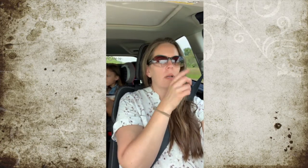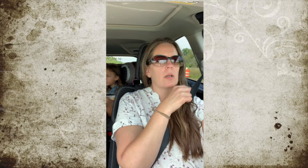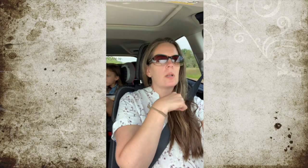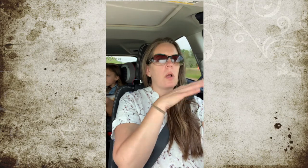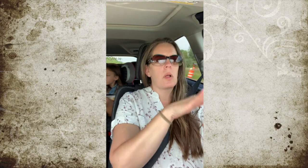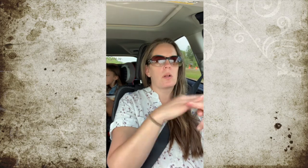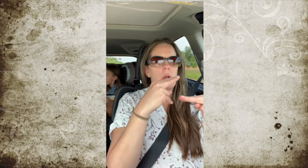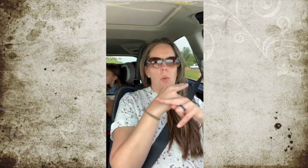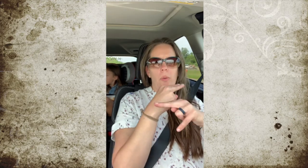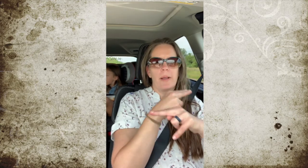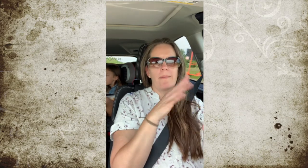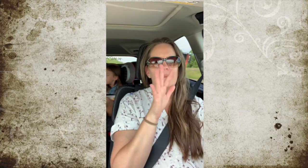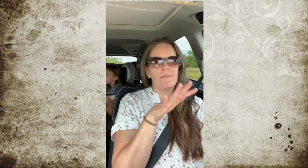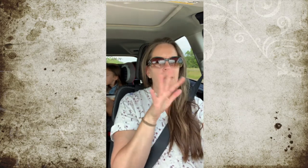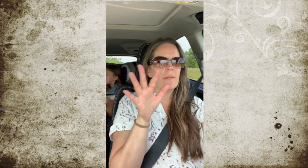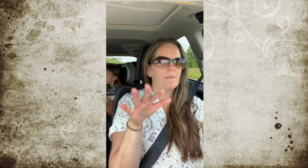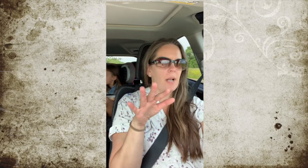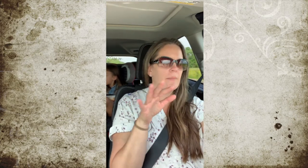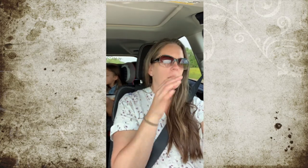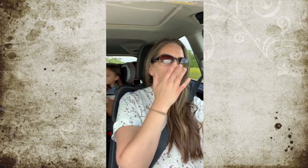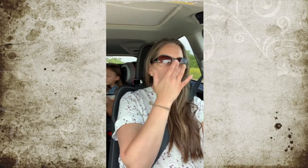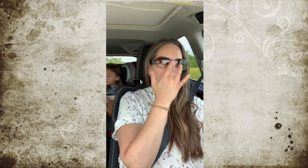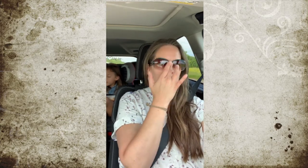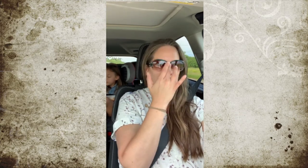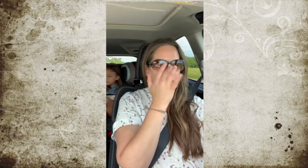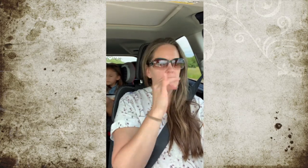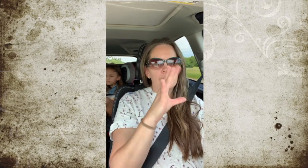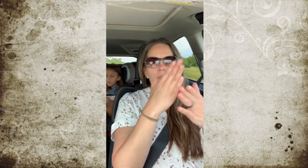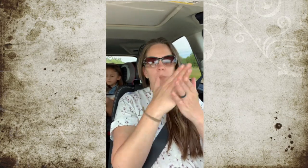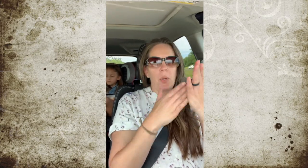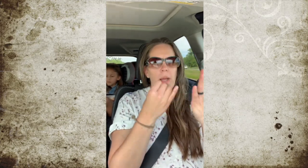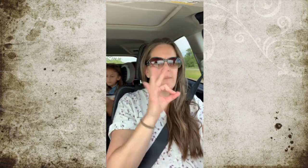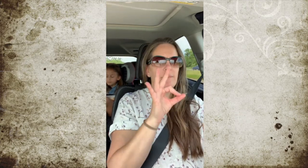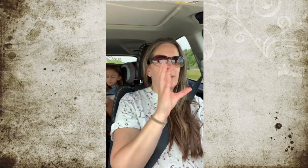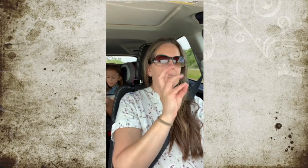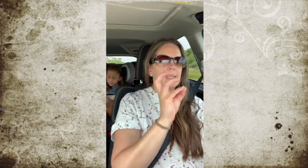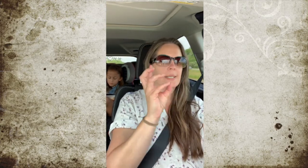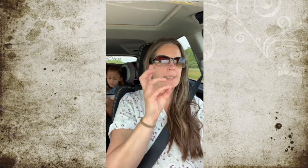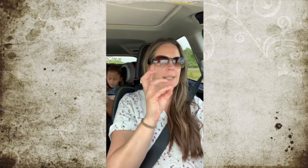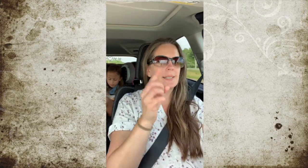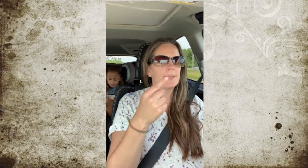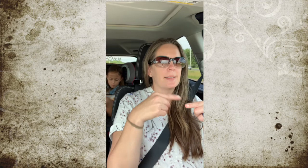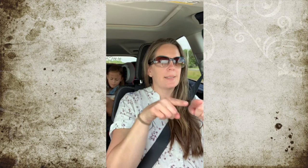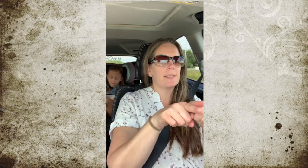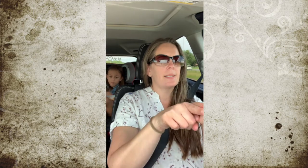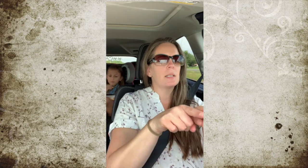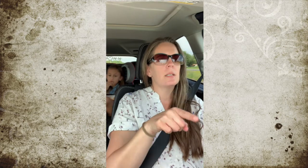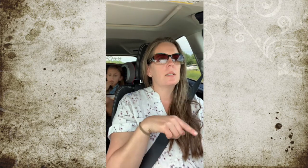We are on highway 55 which part of Route 66 together.